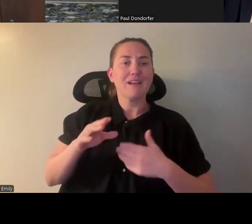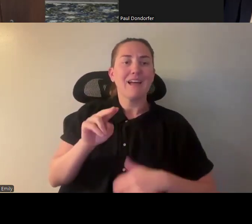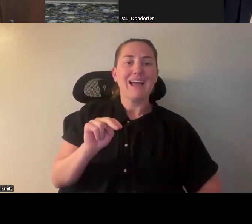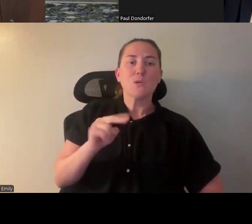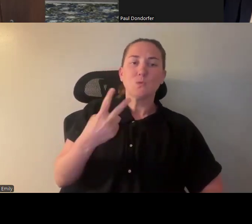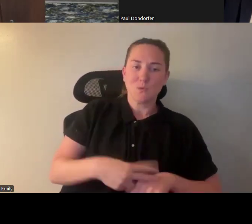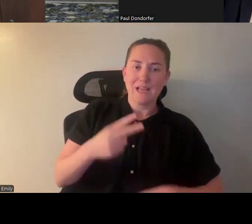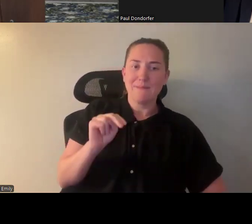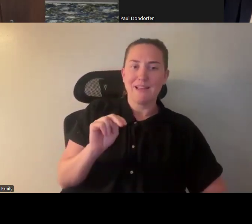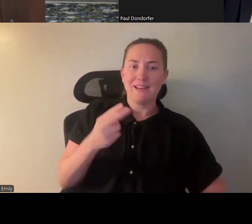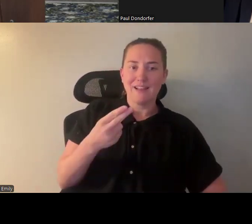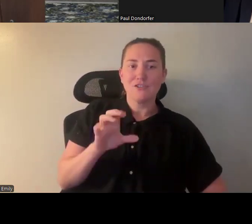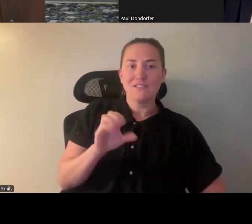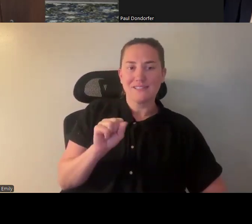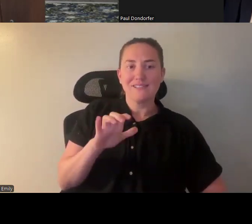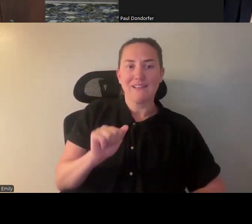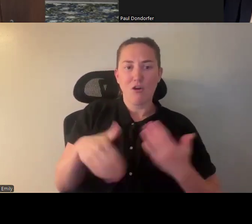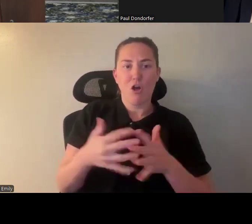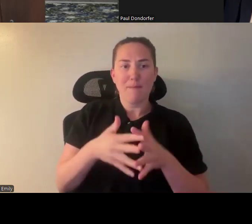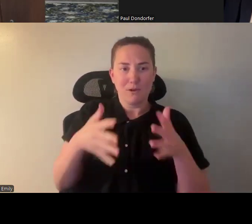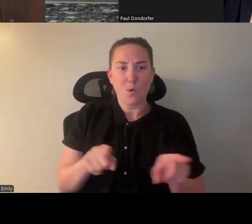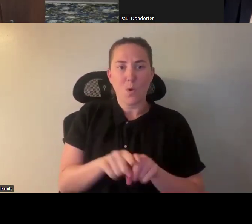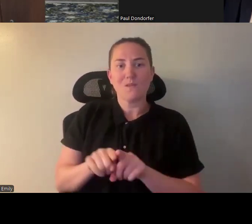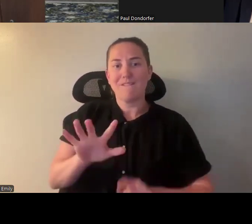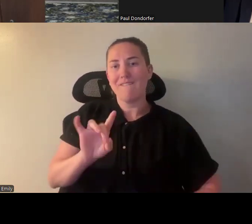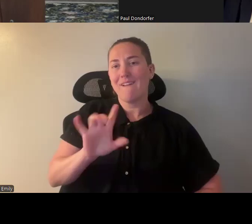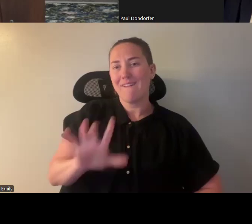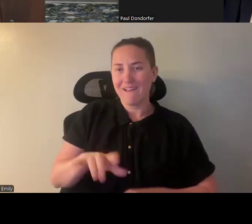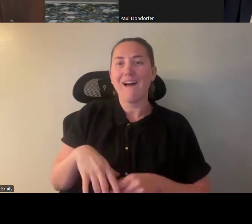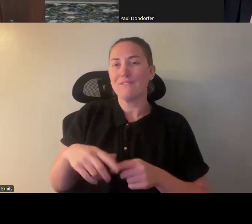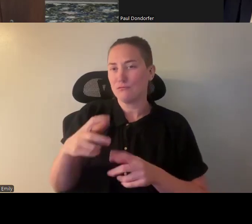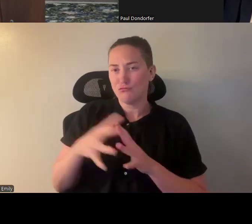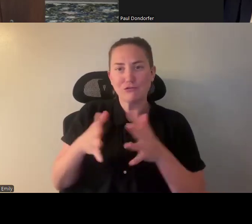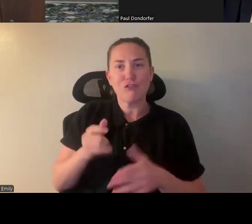well as being named the Prime Time 585 Wrestler of the Year News Channel 8 Wrestler of the Year